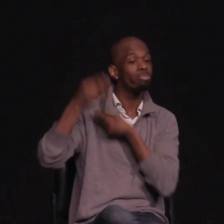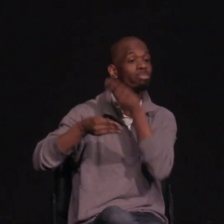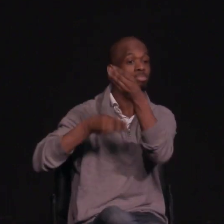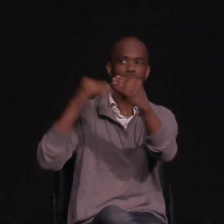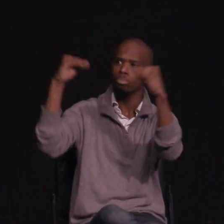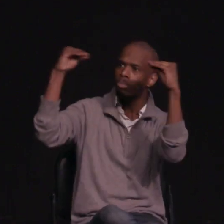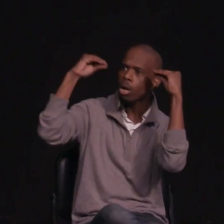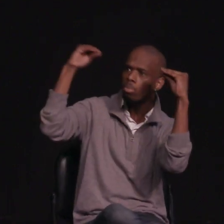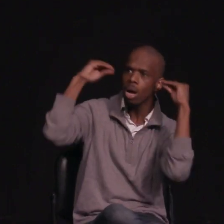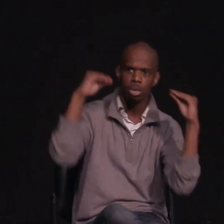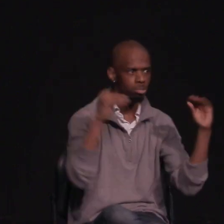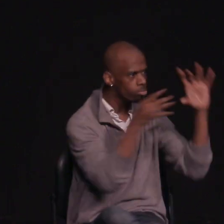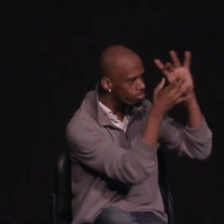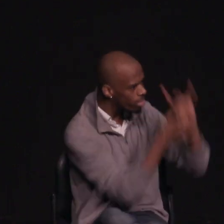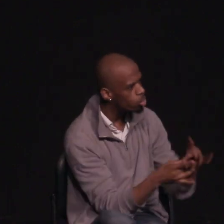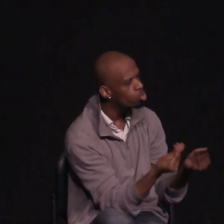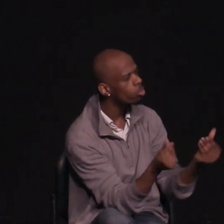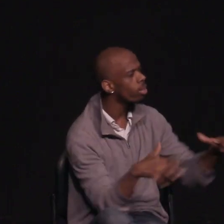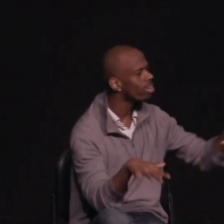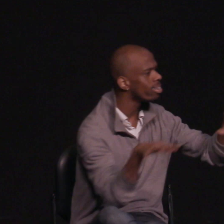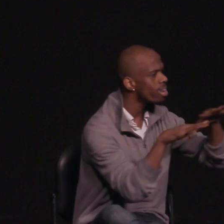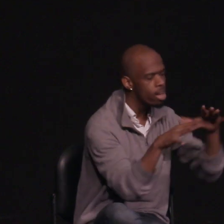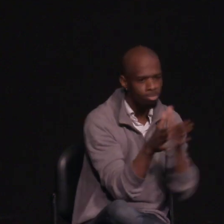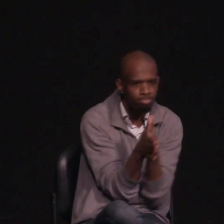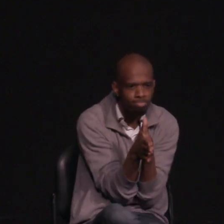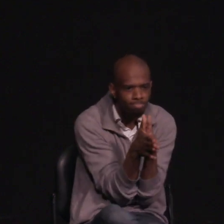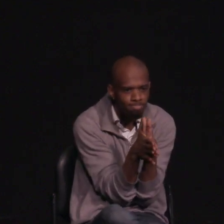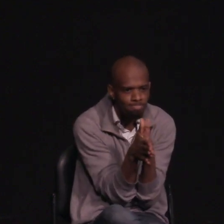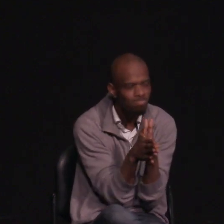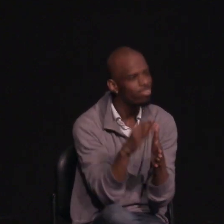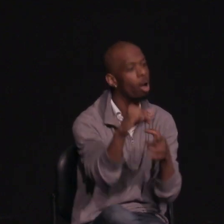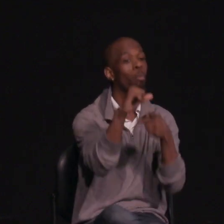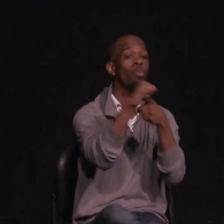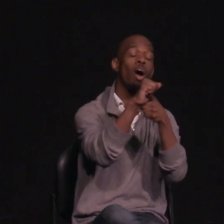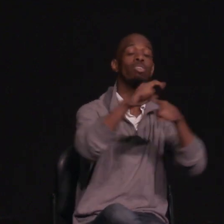emphasis on self-determination, and practices of generosity,